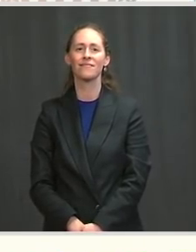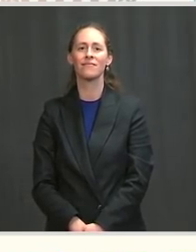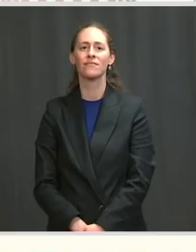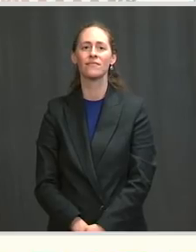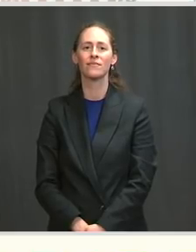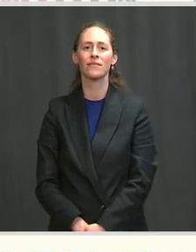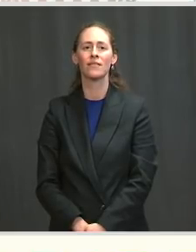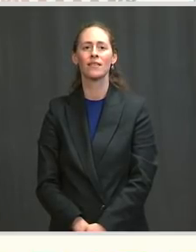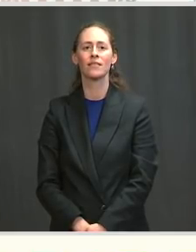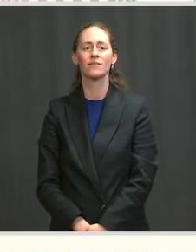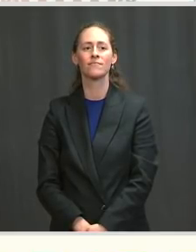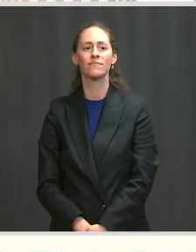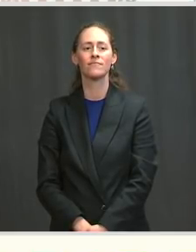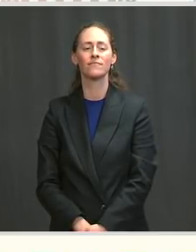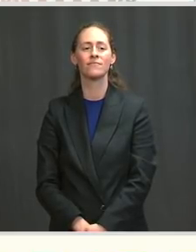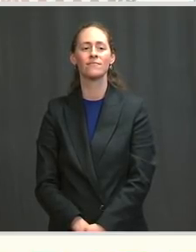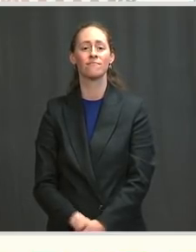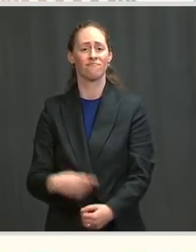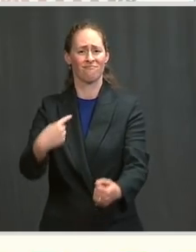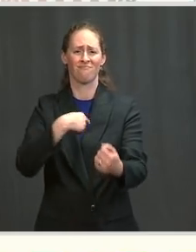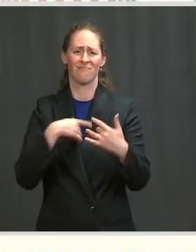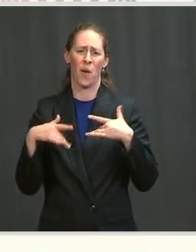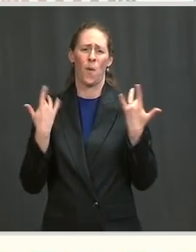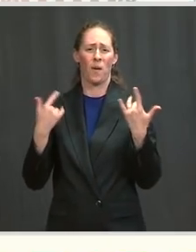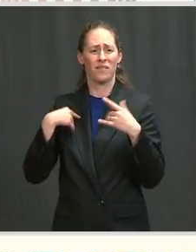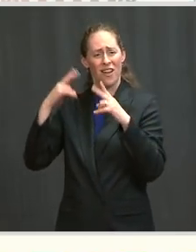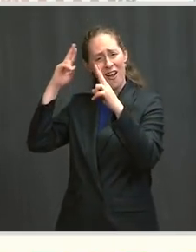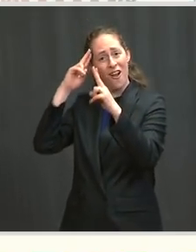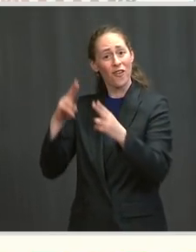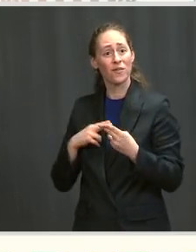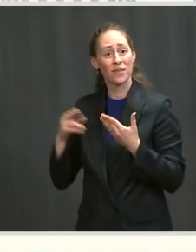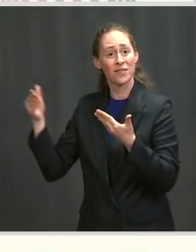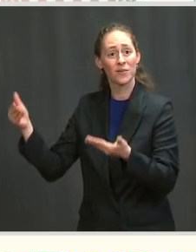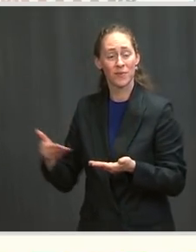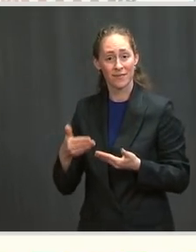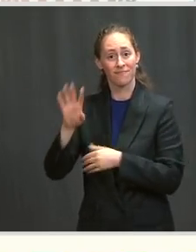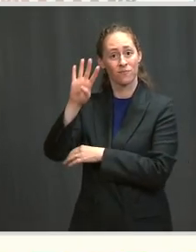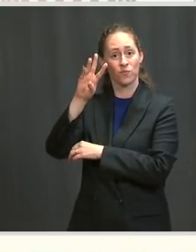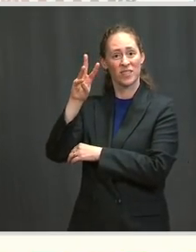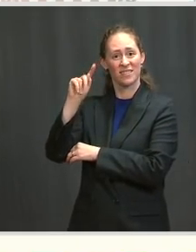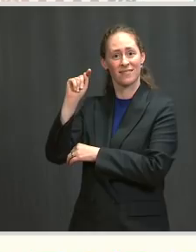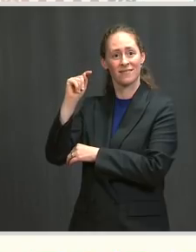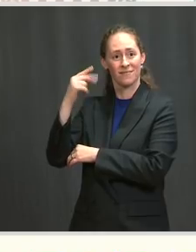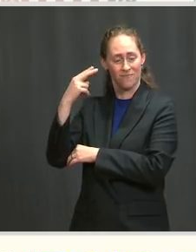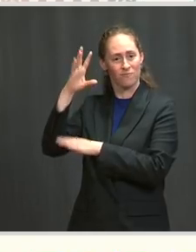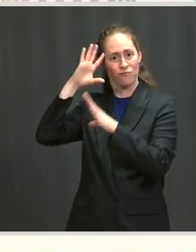It is my great honor to introduce to you the 46th president of the United States, Joe Biden.